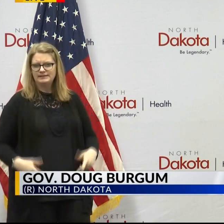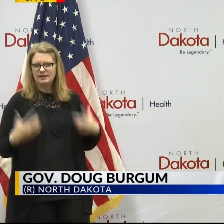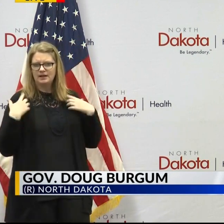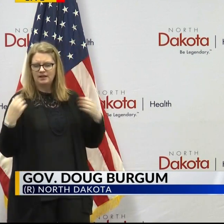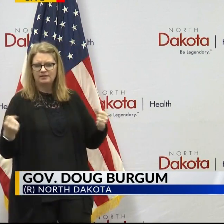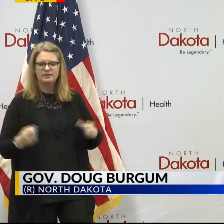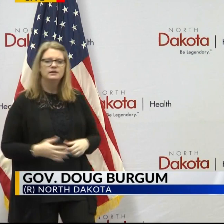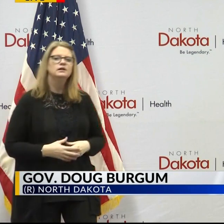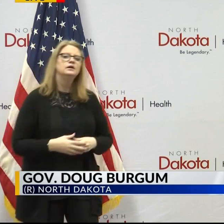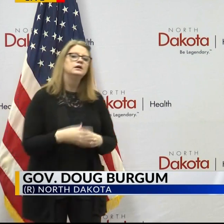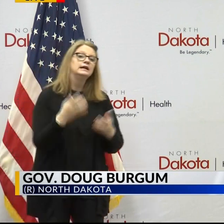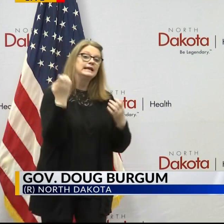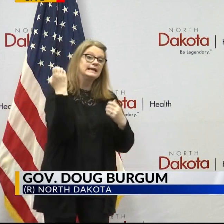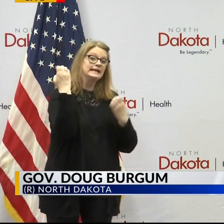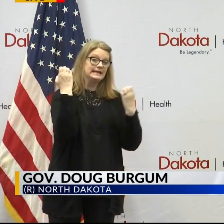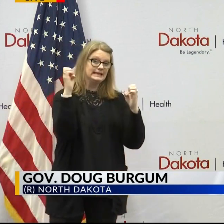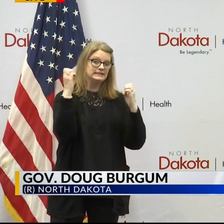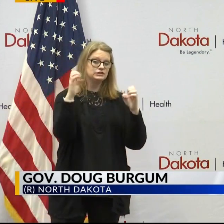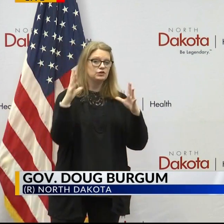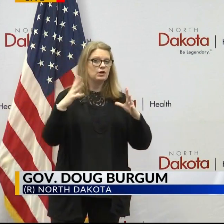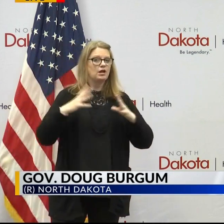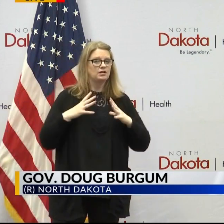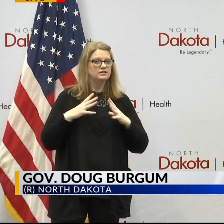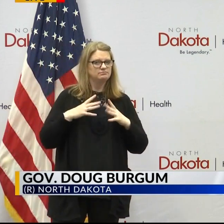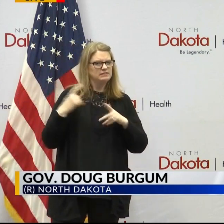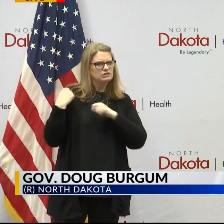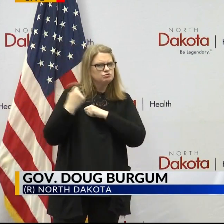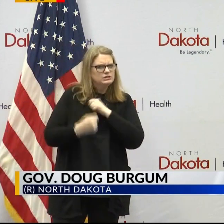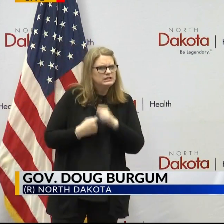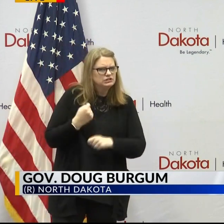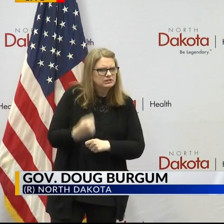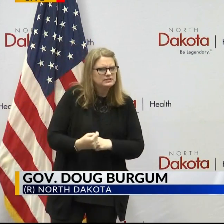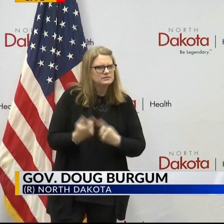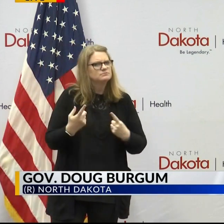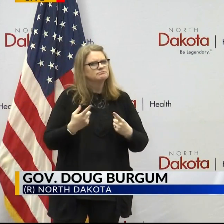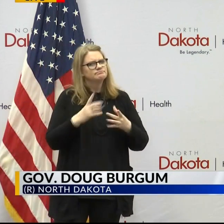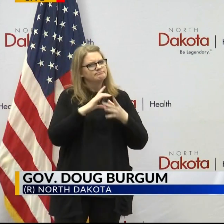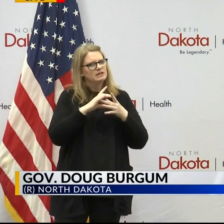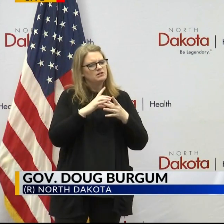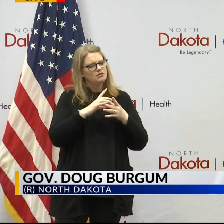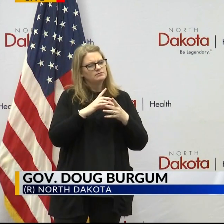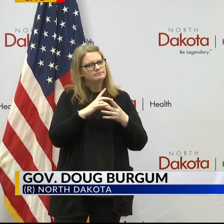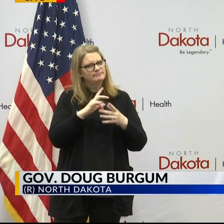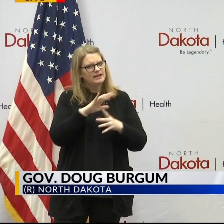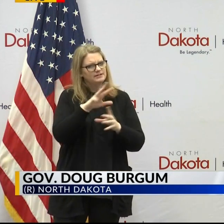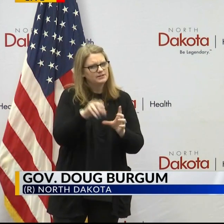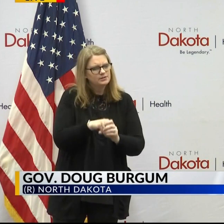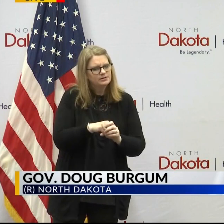SPIRITUAL HEALTH, WE CAN PRACTICE GREAT PHYSICAL HEALTH. WE KNOW THAT SWITCHING TO THE EASTER HOLIDAY, WE ALSO KNOW